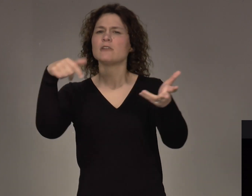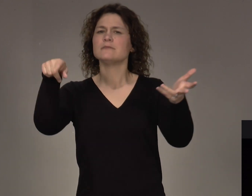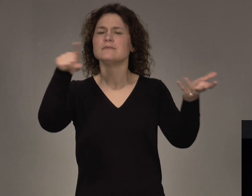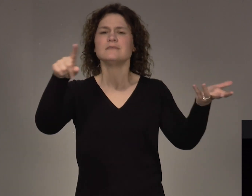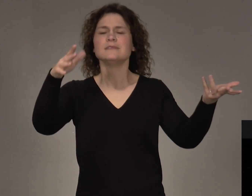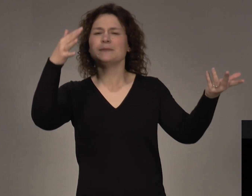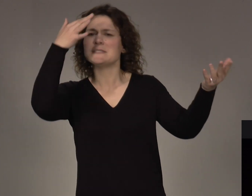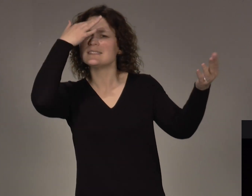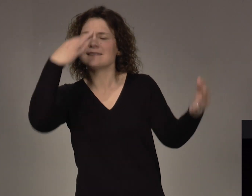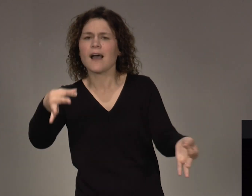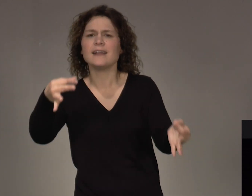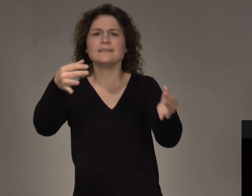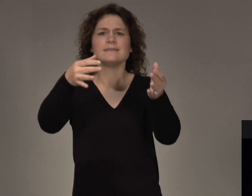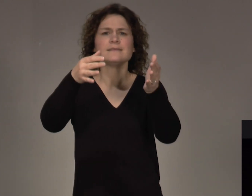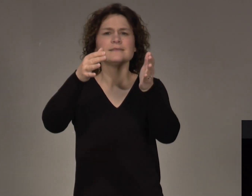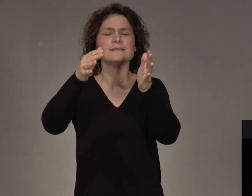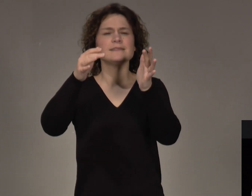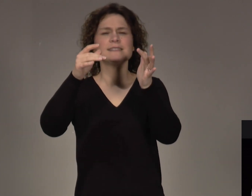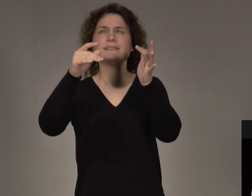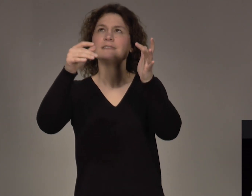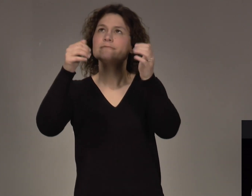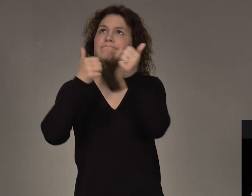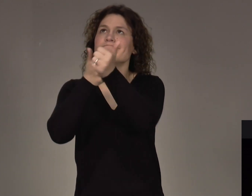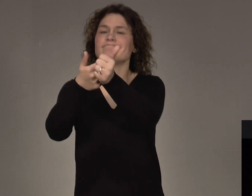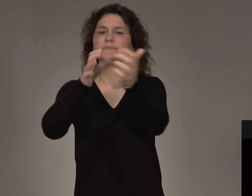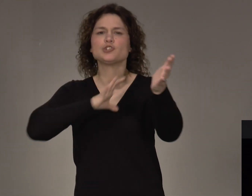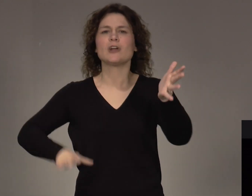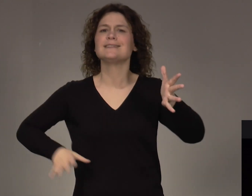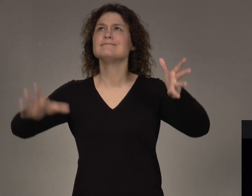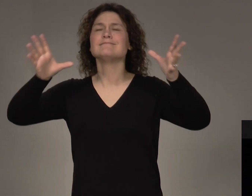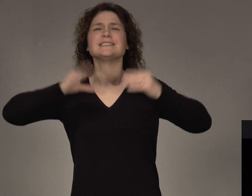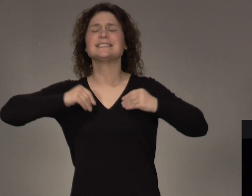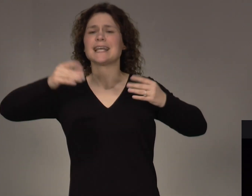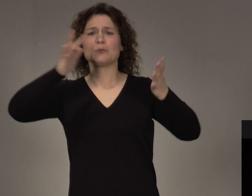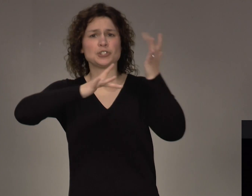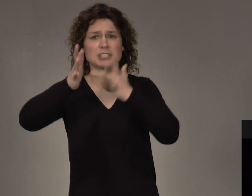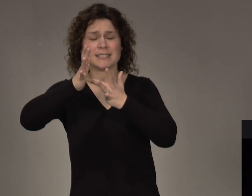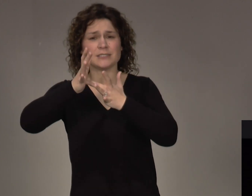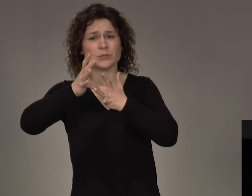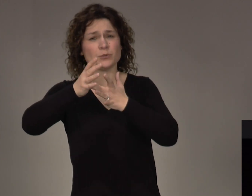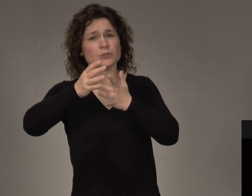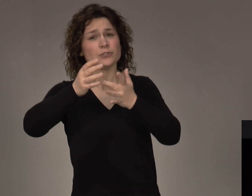a Christ follower, to receive Jesus. Would you please let me know of your decision,